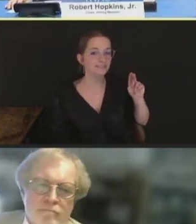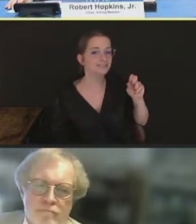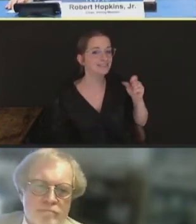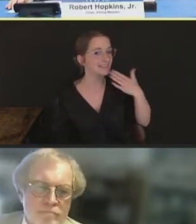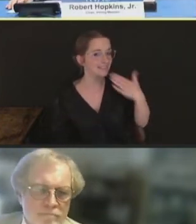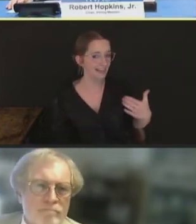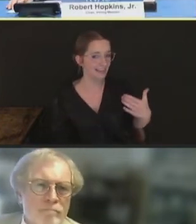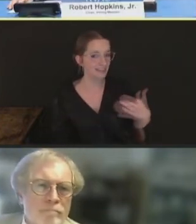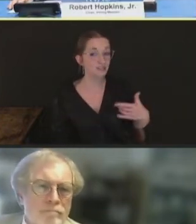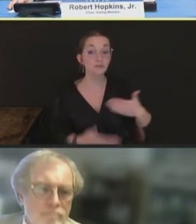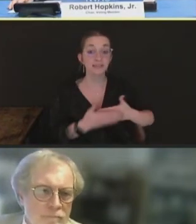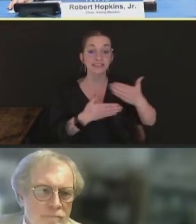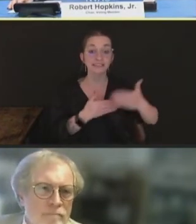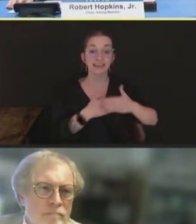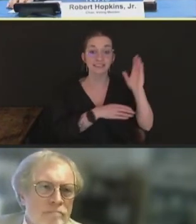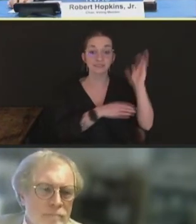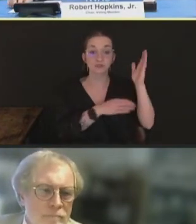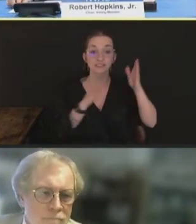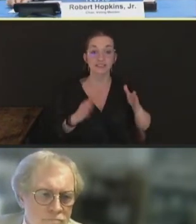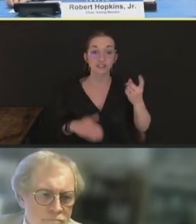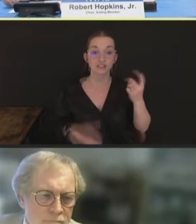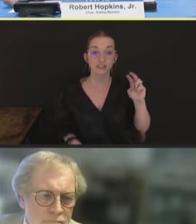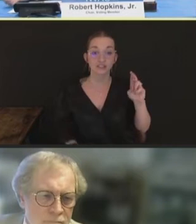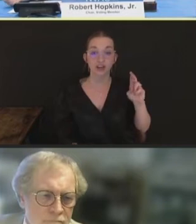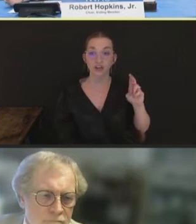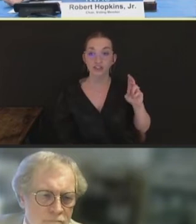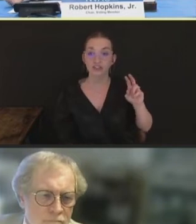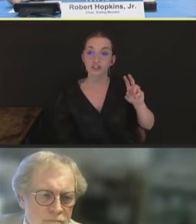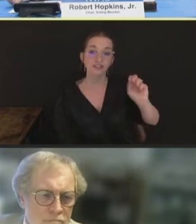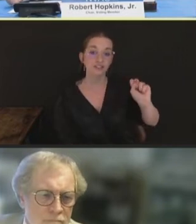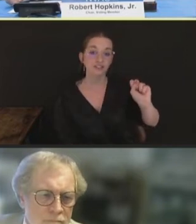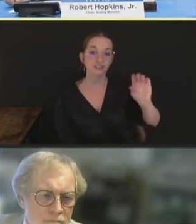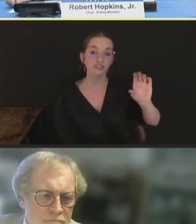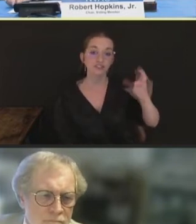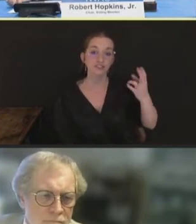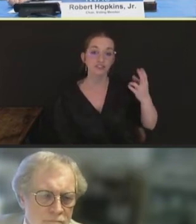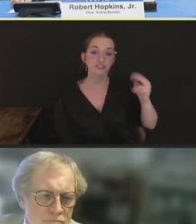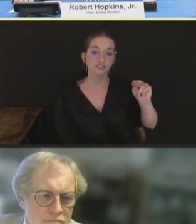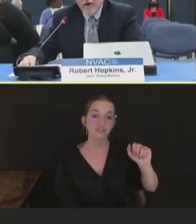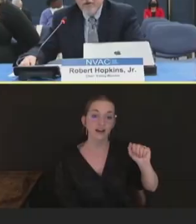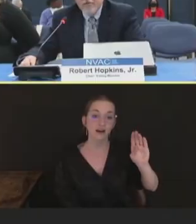Our next presenter is Dr. Patricia Schnabel Ruppert from the Rockland County Health Department,